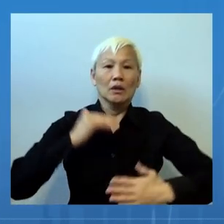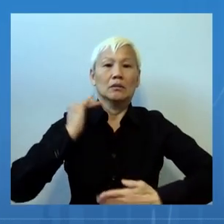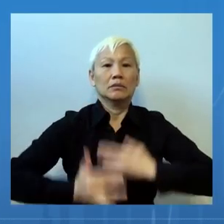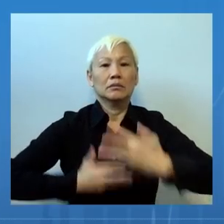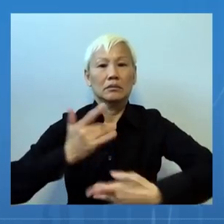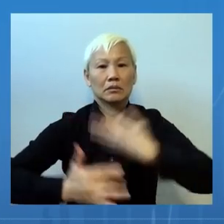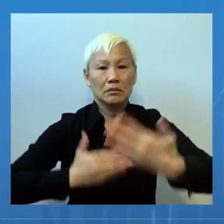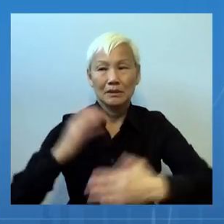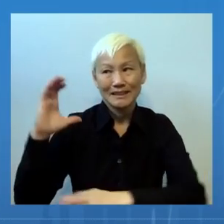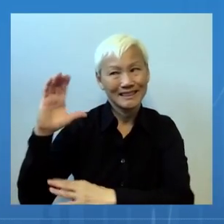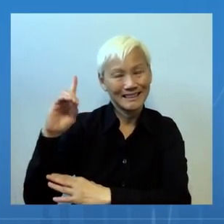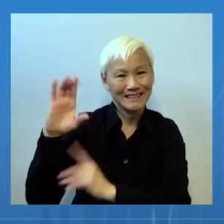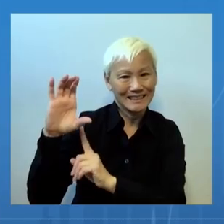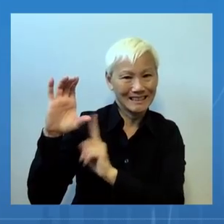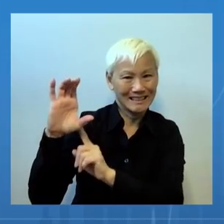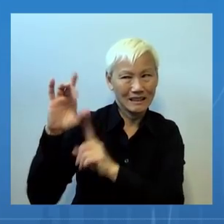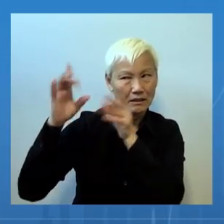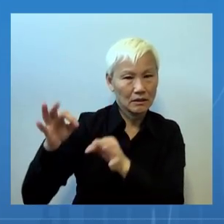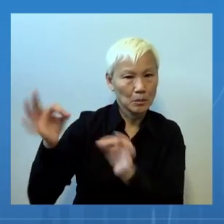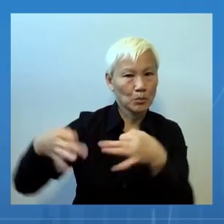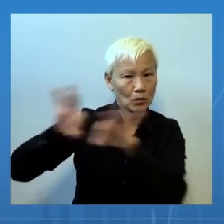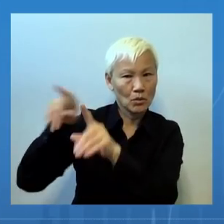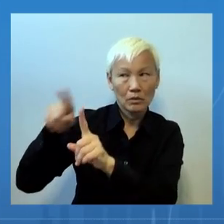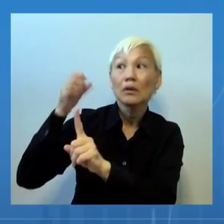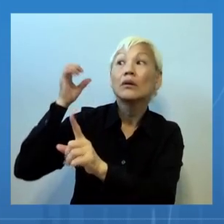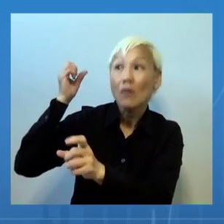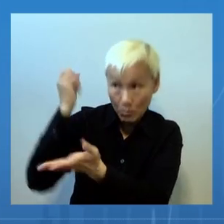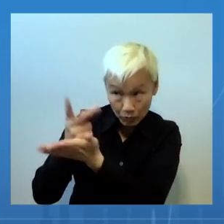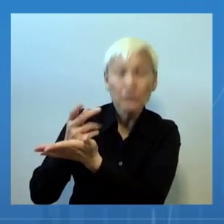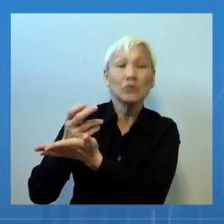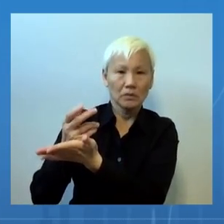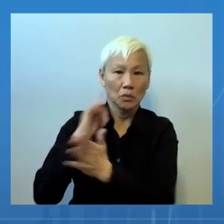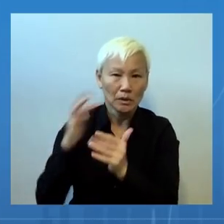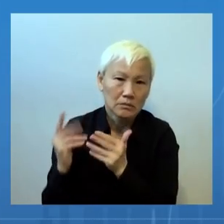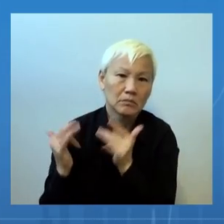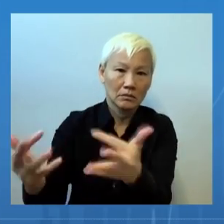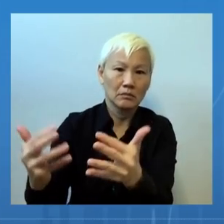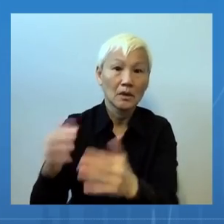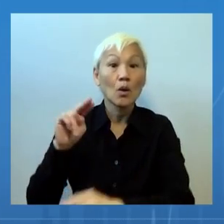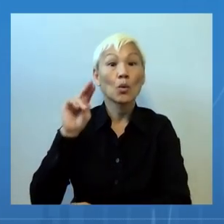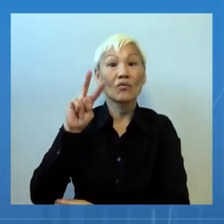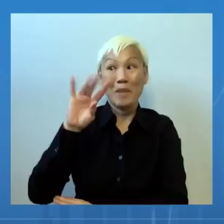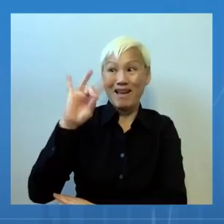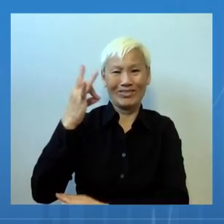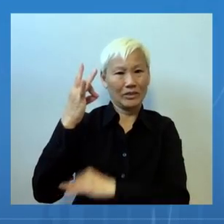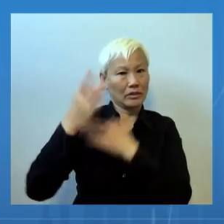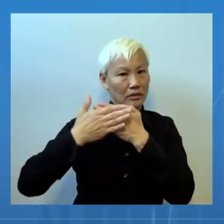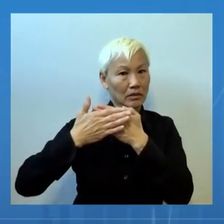And starting the week of November 8th, our vaccination program for kids ages 5 through 11 will be running at full strength.